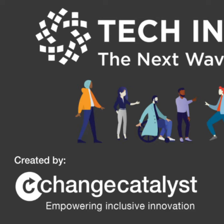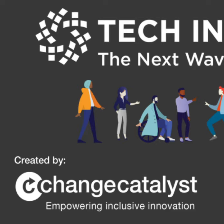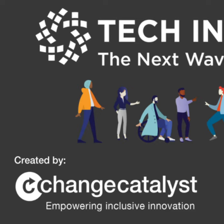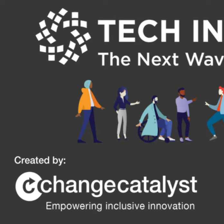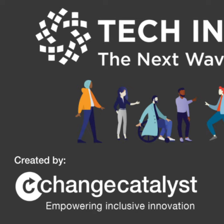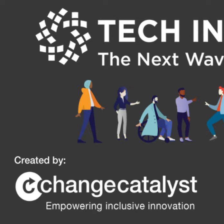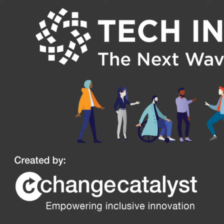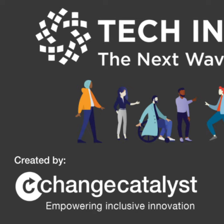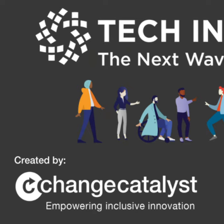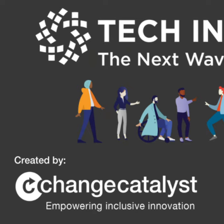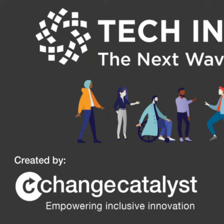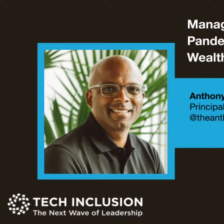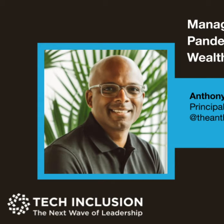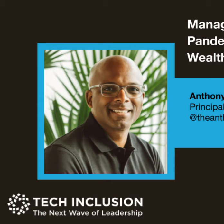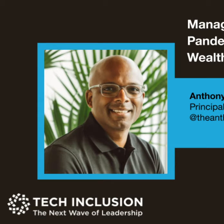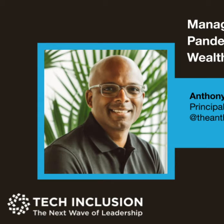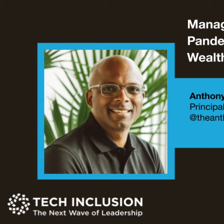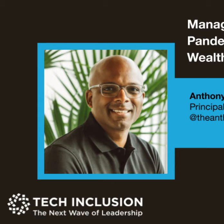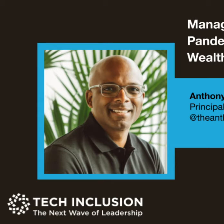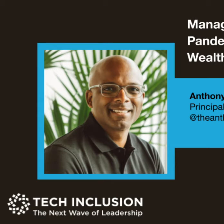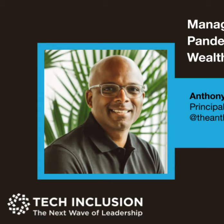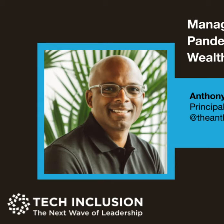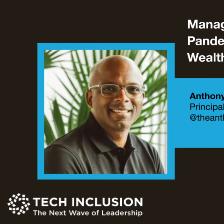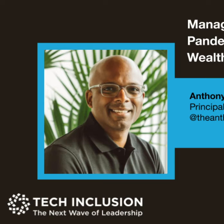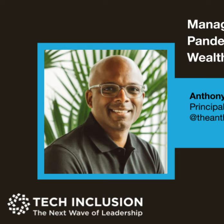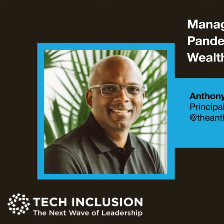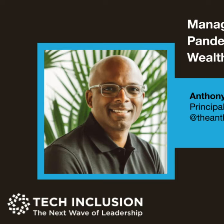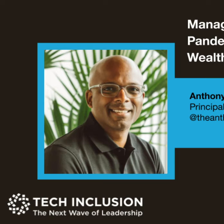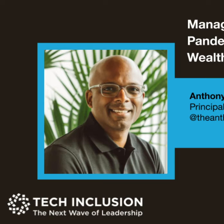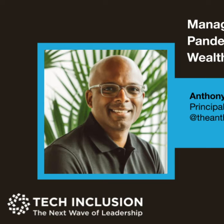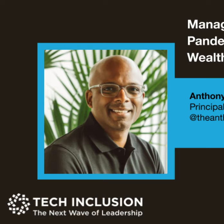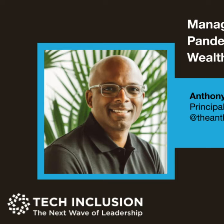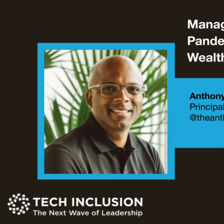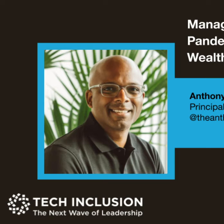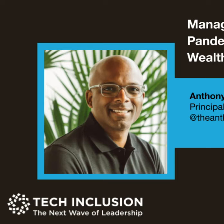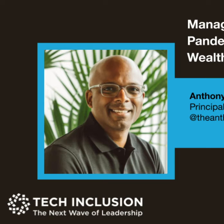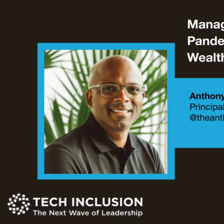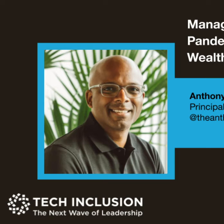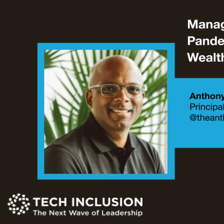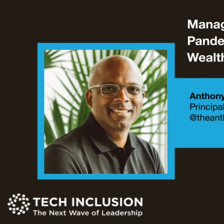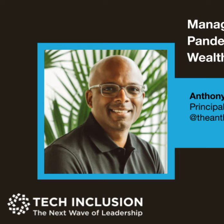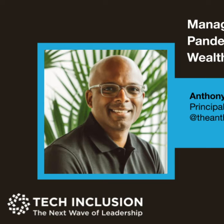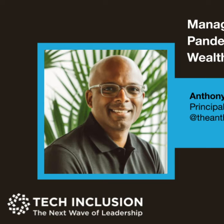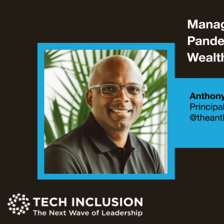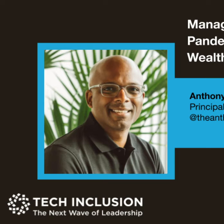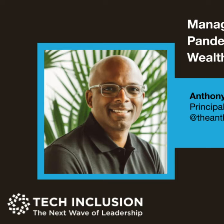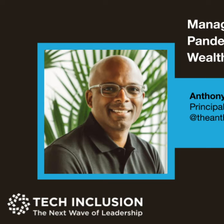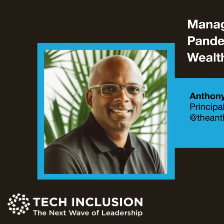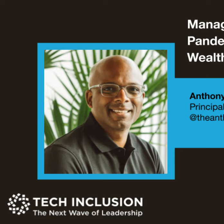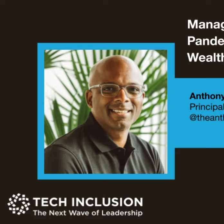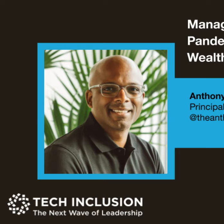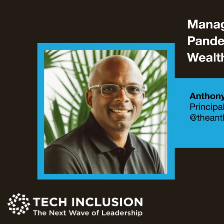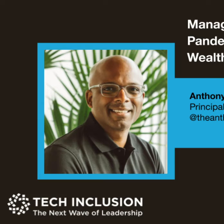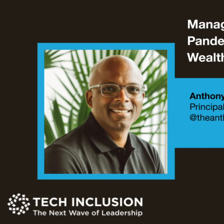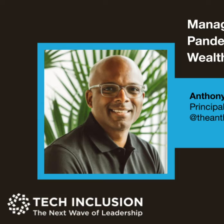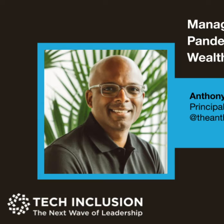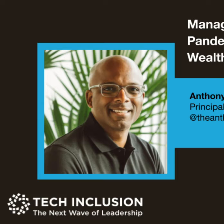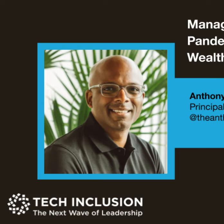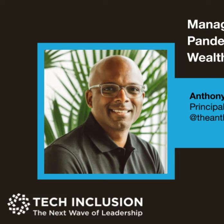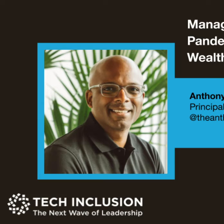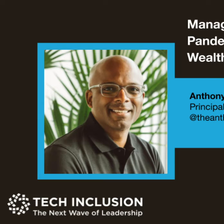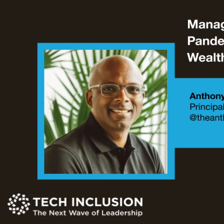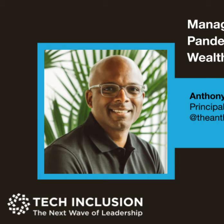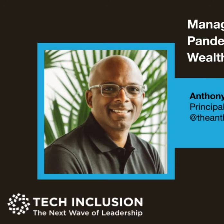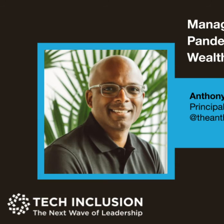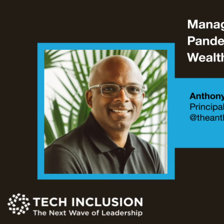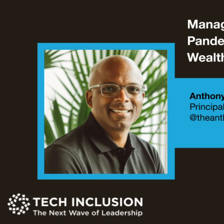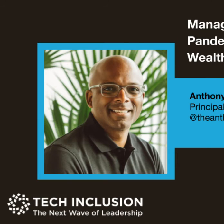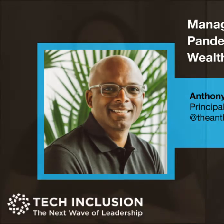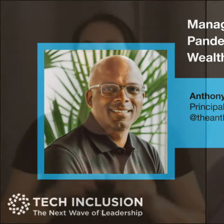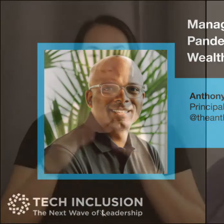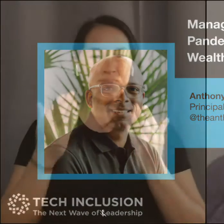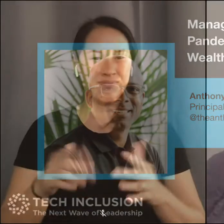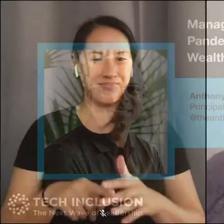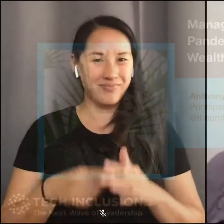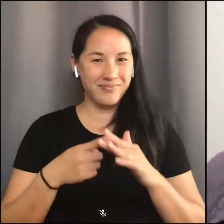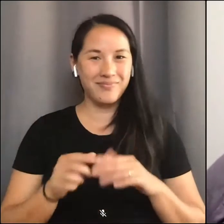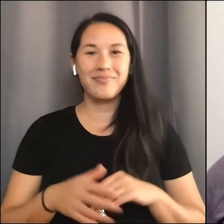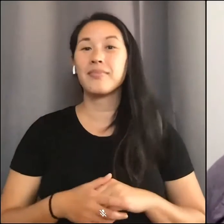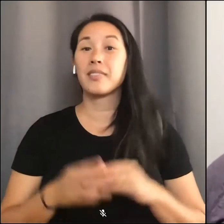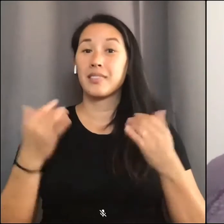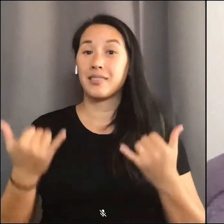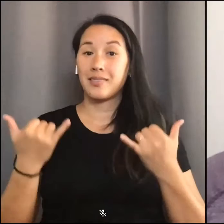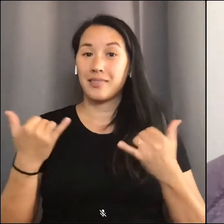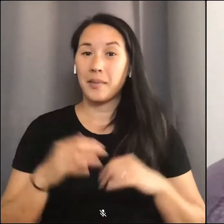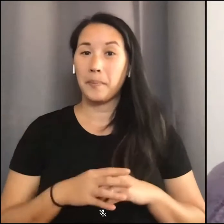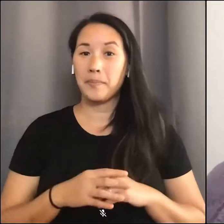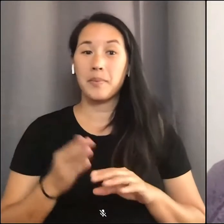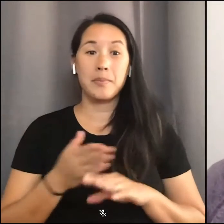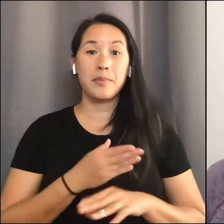um so today uh before we get started i want to say thanks to